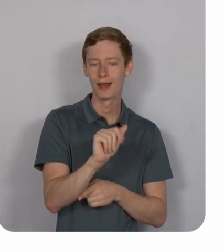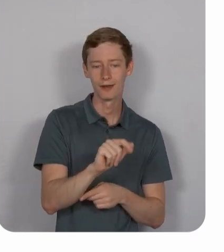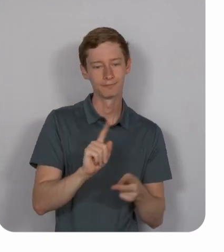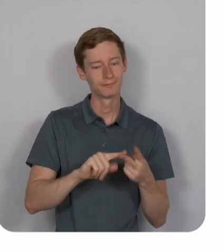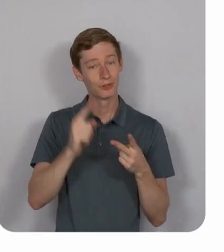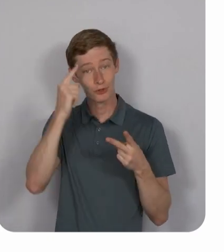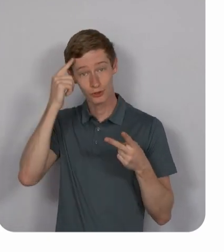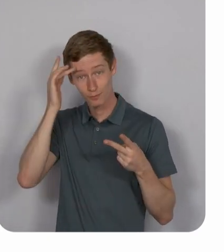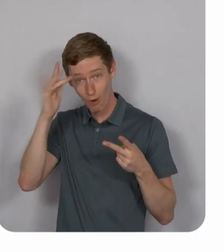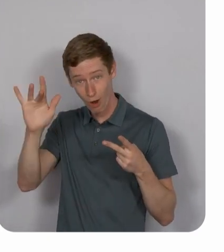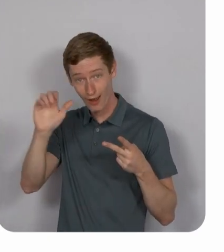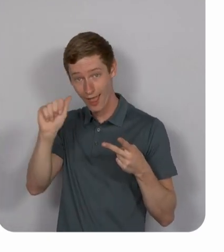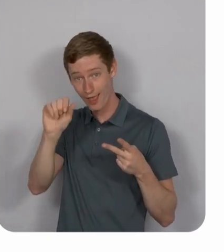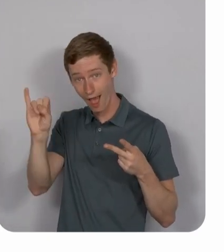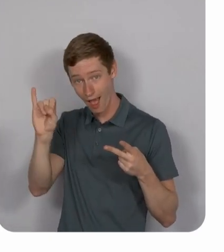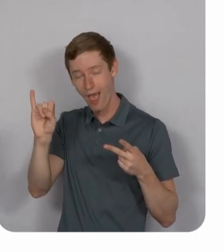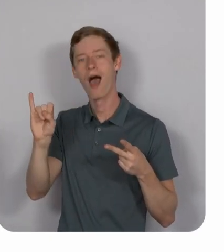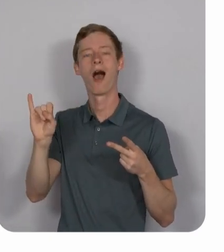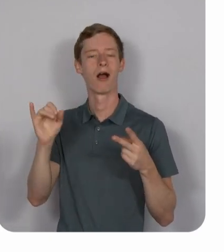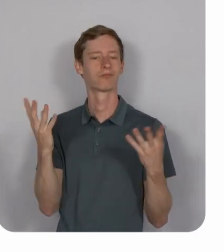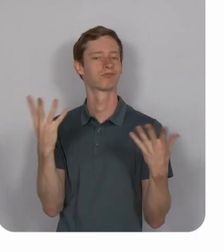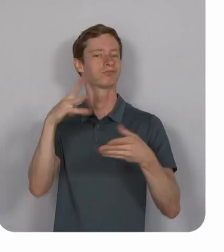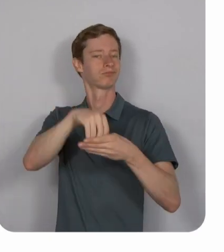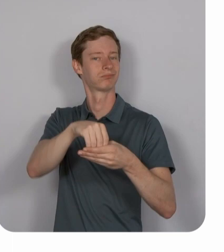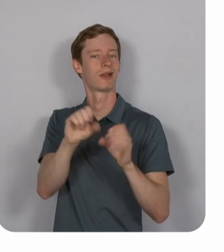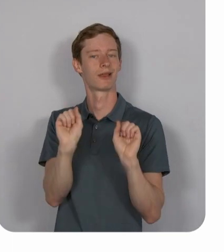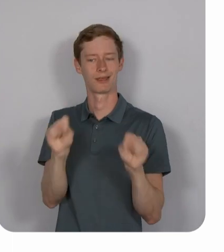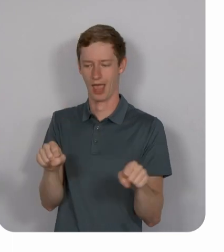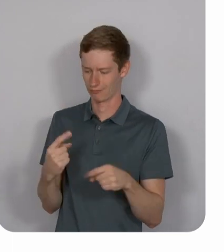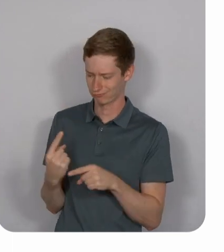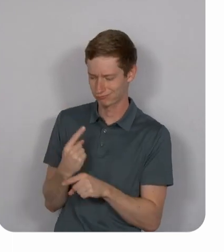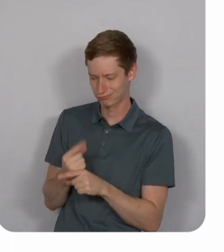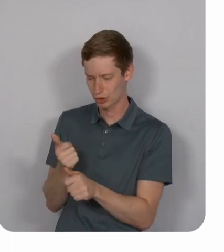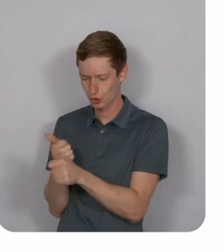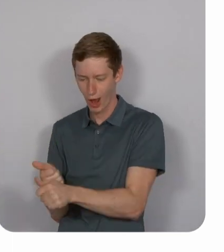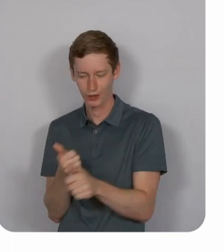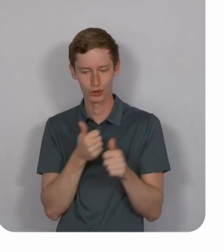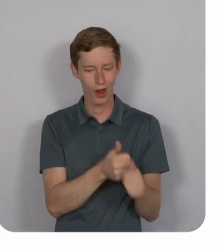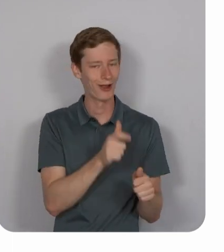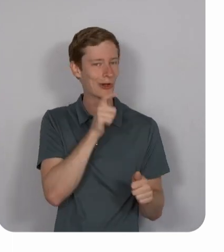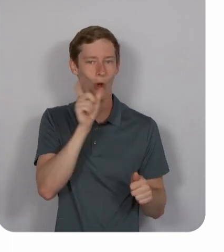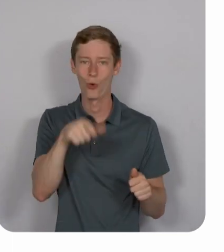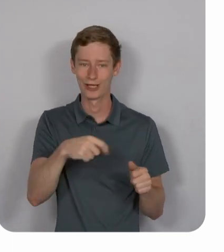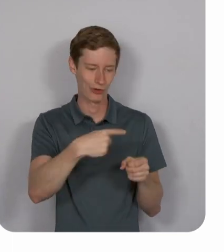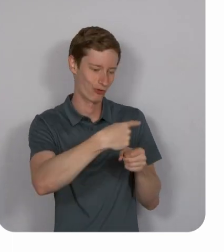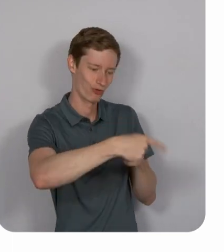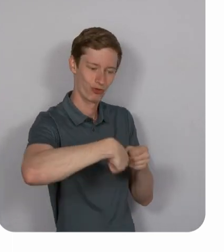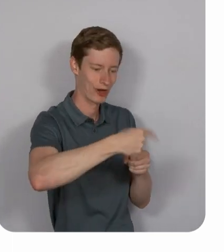allows us to relatively accurately track the controllers without the tracking ring in a large majority of cases.